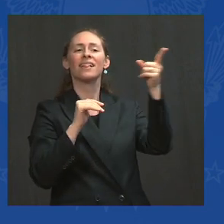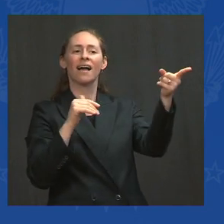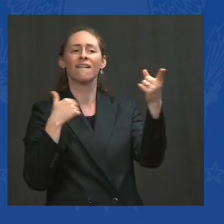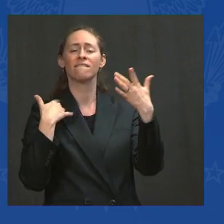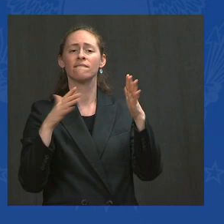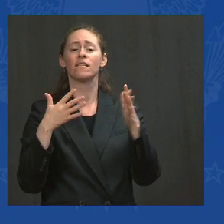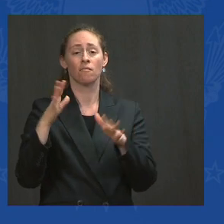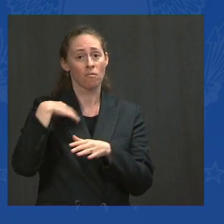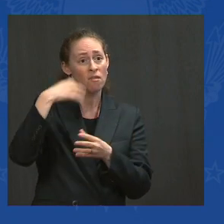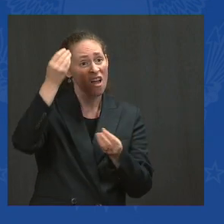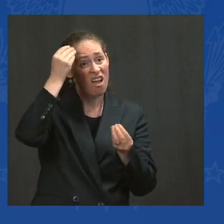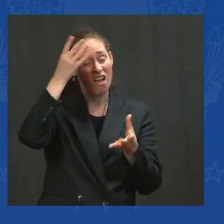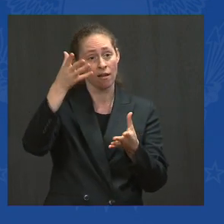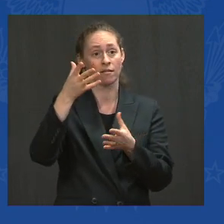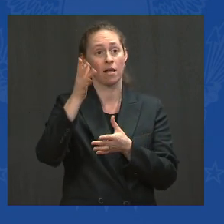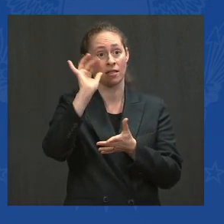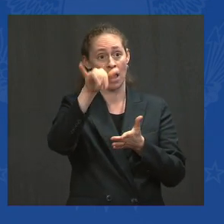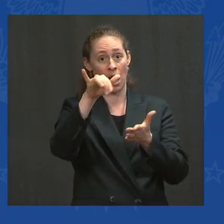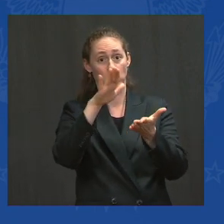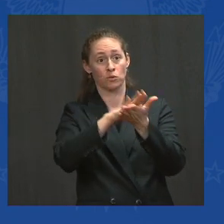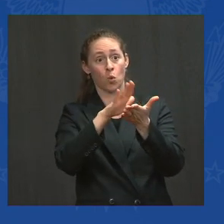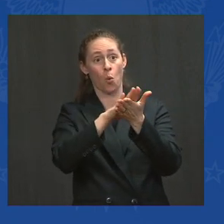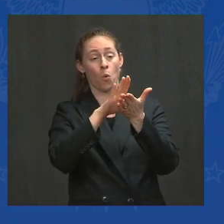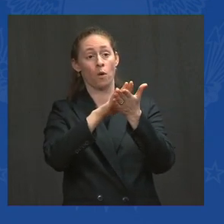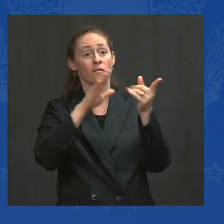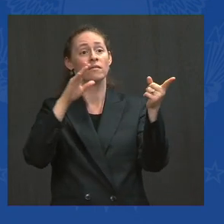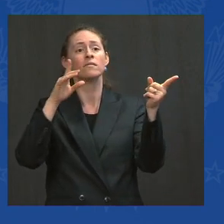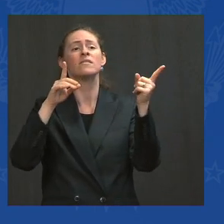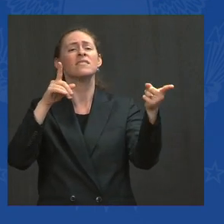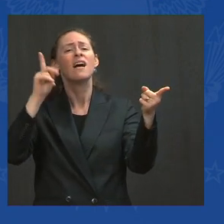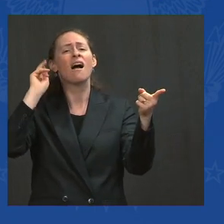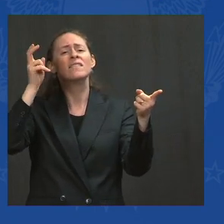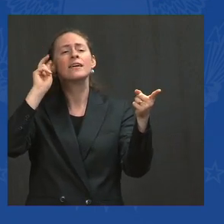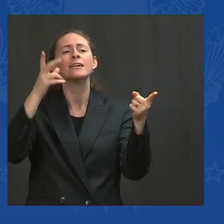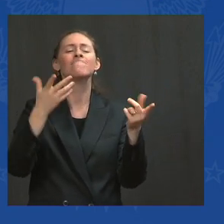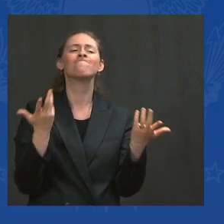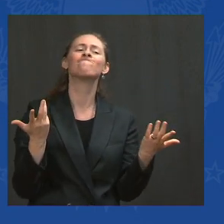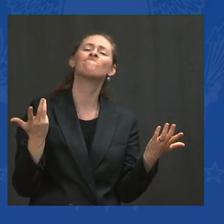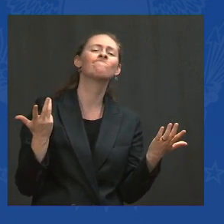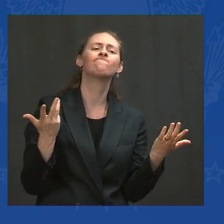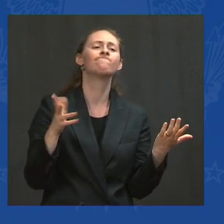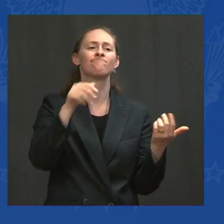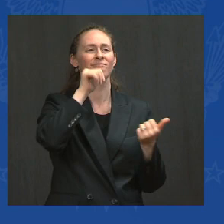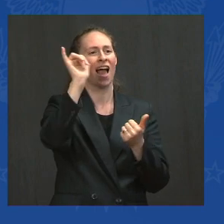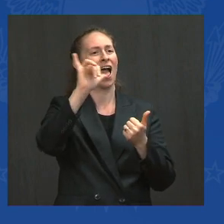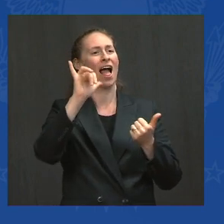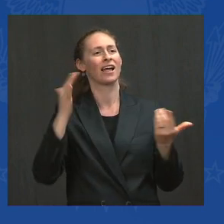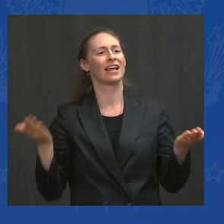schools in Afghanistan are not fundamentally unlike schools in the West Coast, where they have, you know,